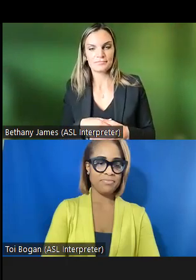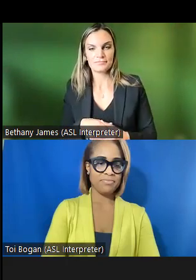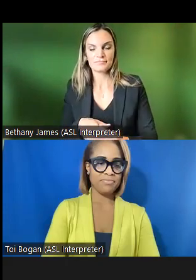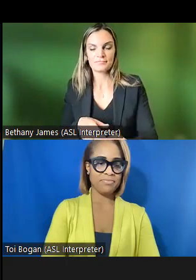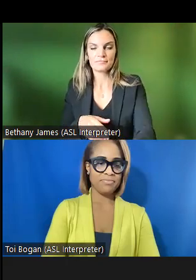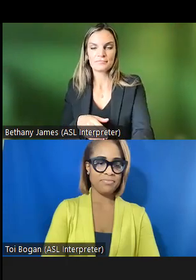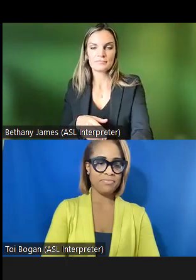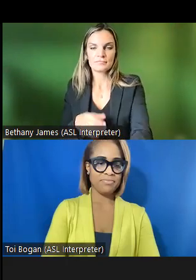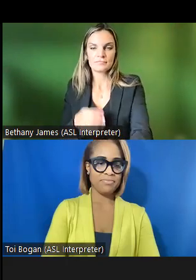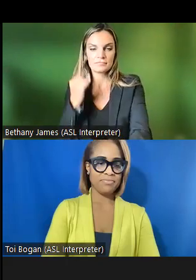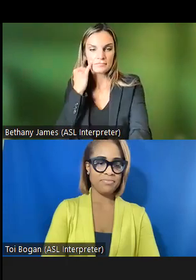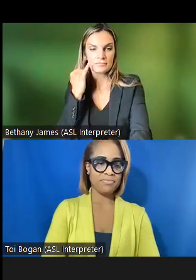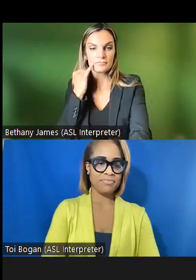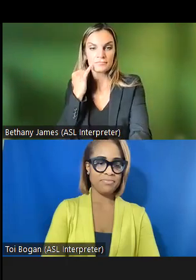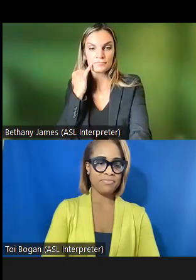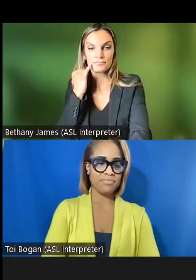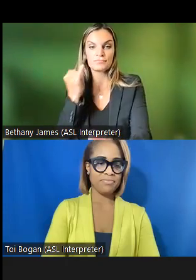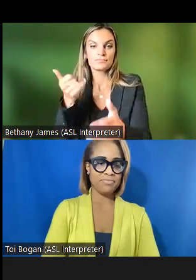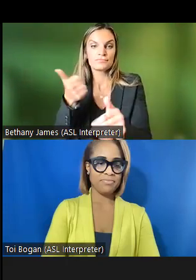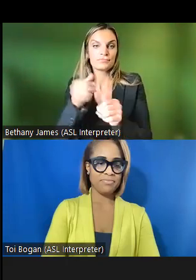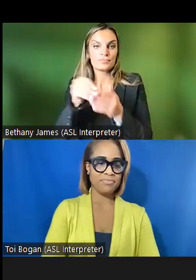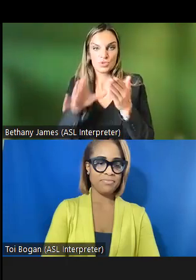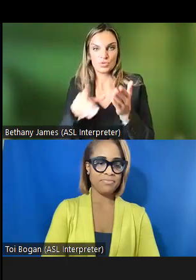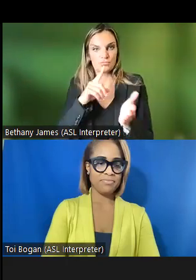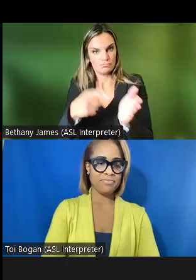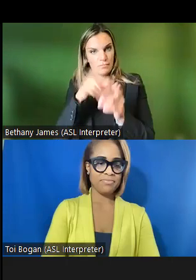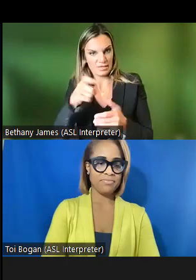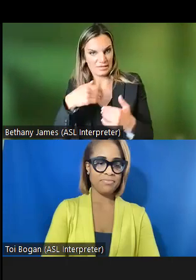So if that means that there is a student who requires that, going back, and I can, you